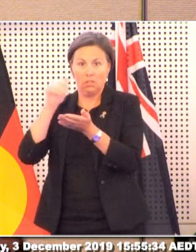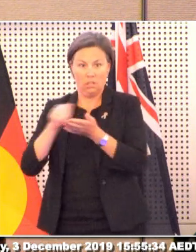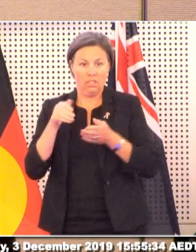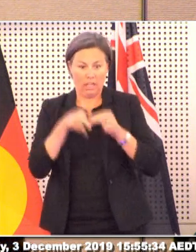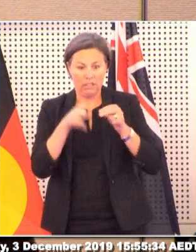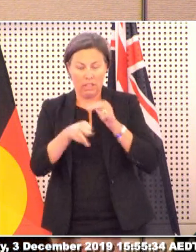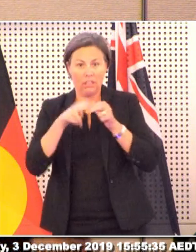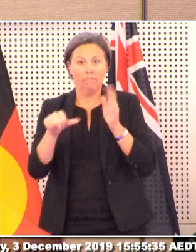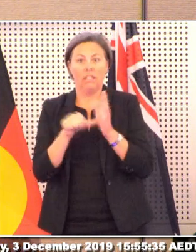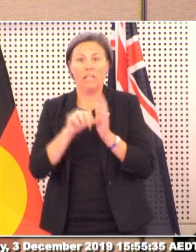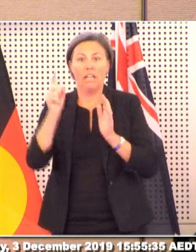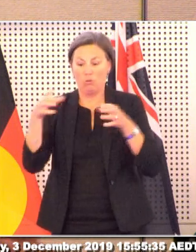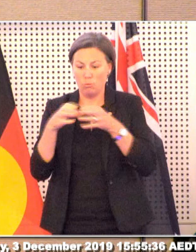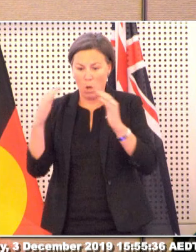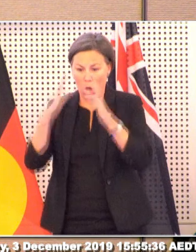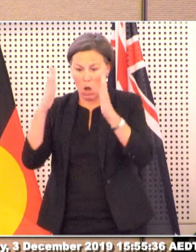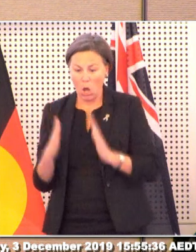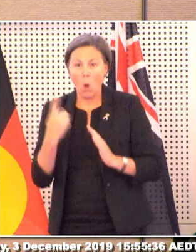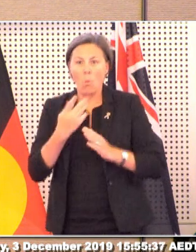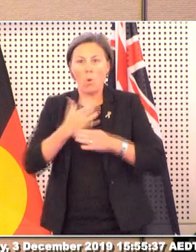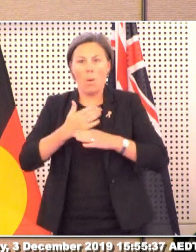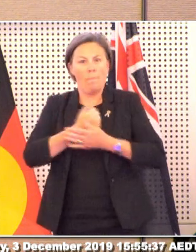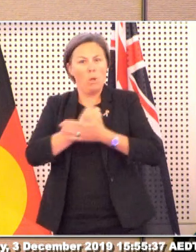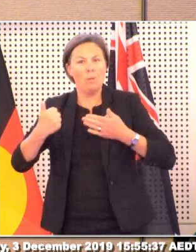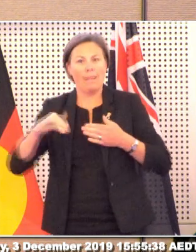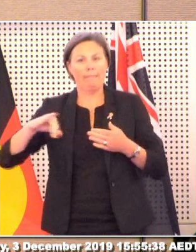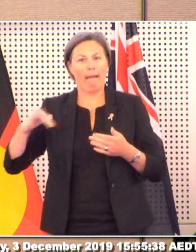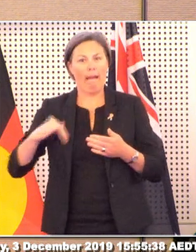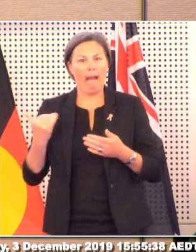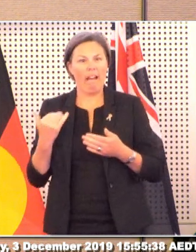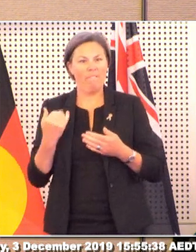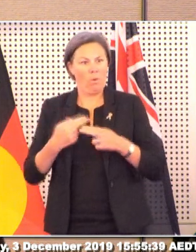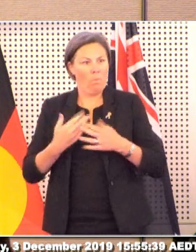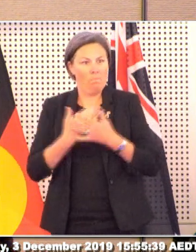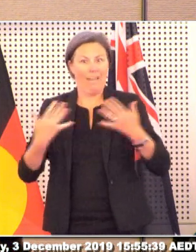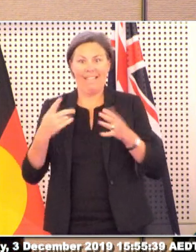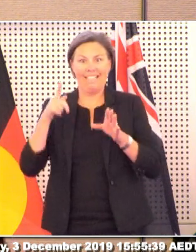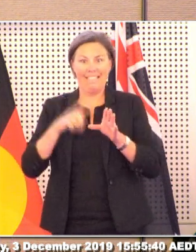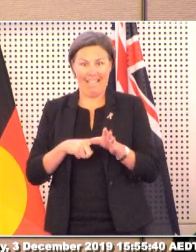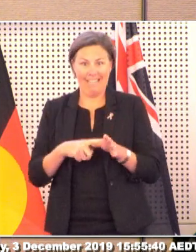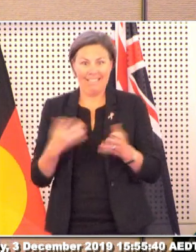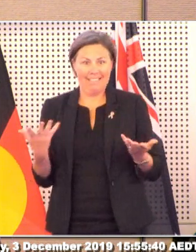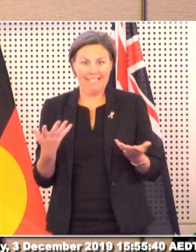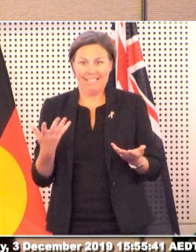A lot of permanent staff that have been around for quite a few years within the group home system are about to take – there’s about 500 of them taking